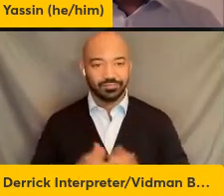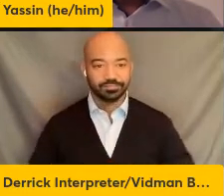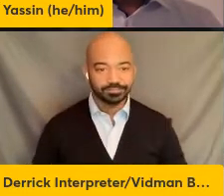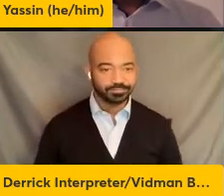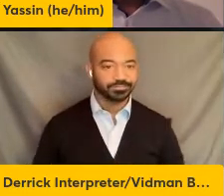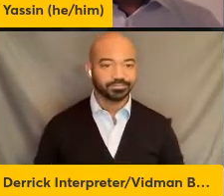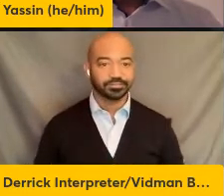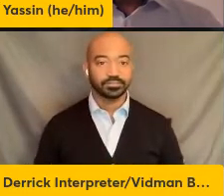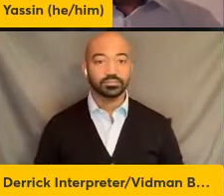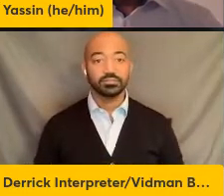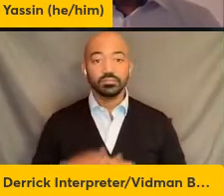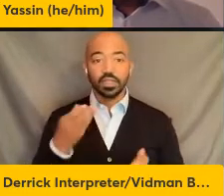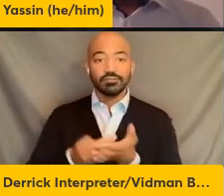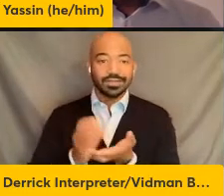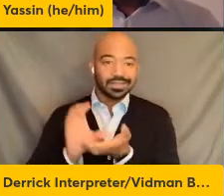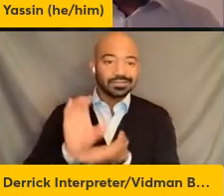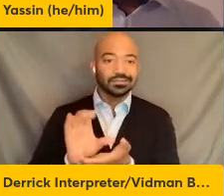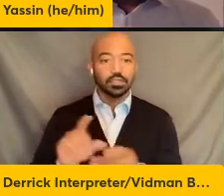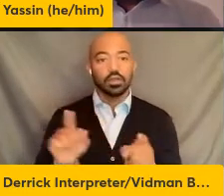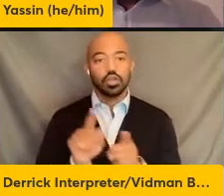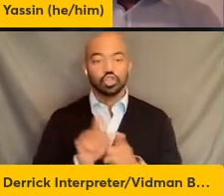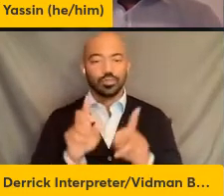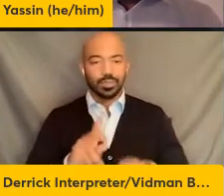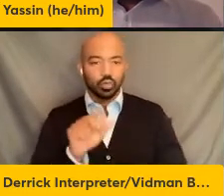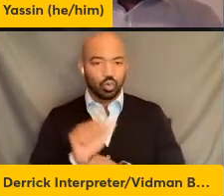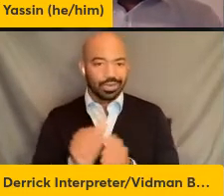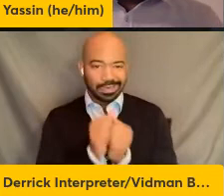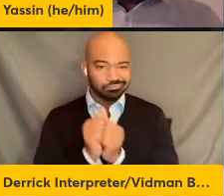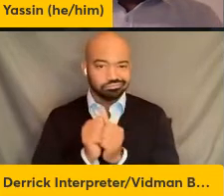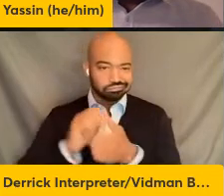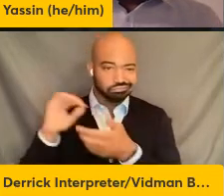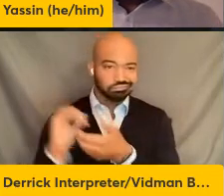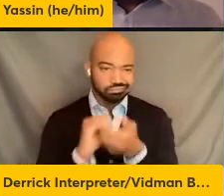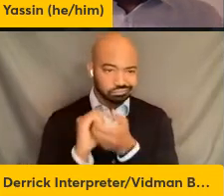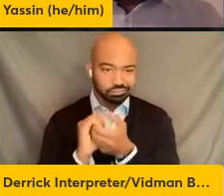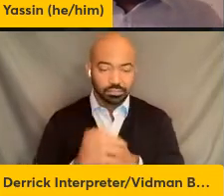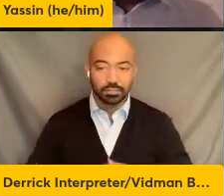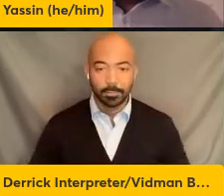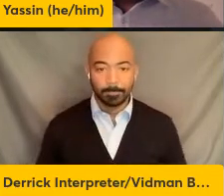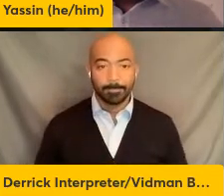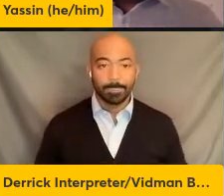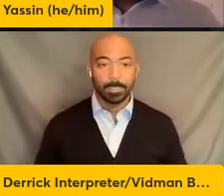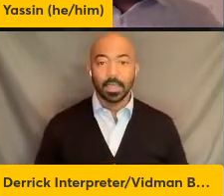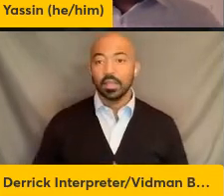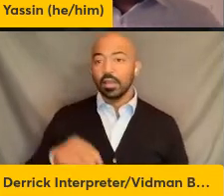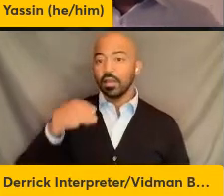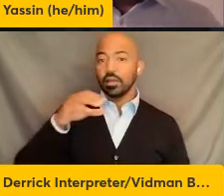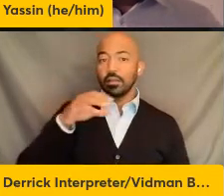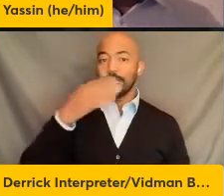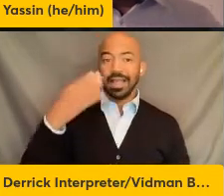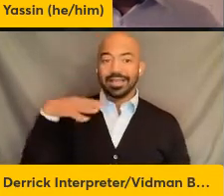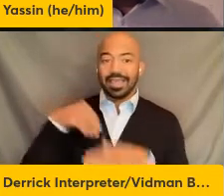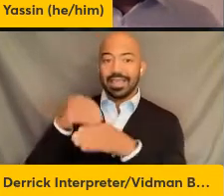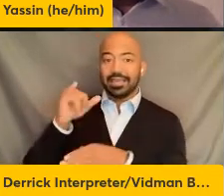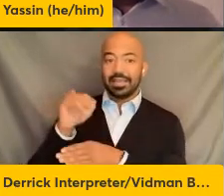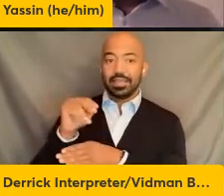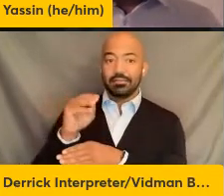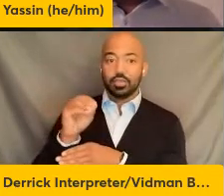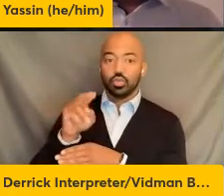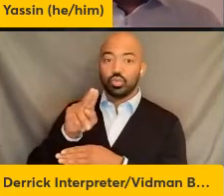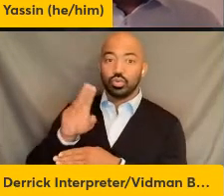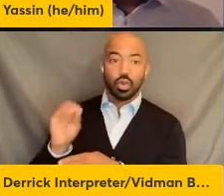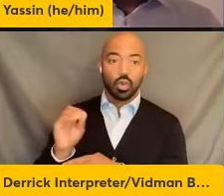funding as well as collaborators if and also blackened, immune, of course, for giving me this exciting opportunity to speak. And